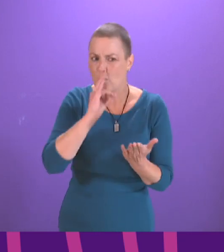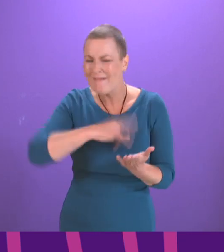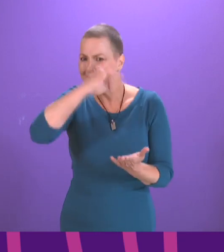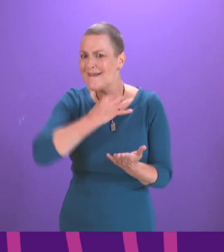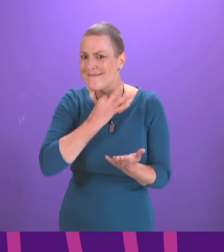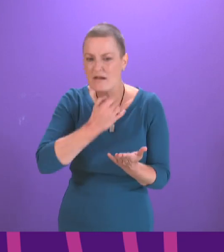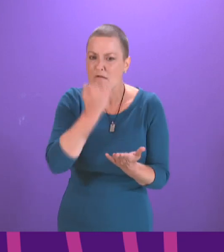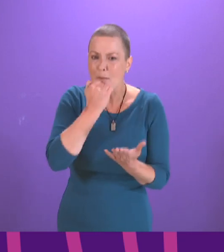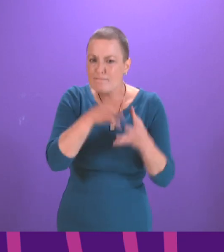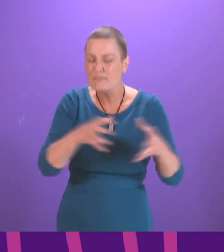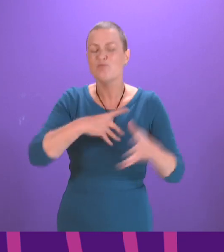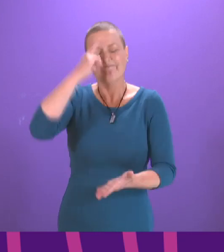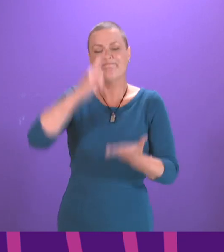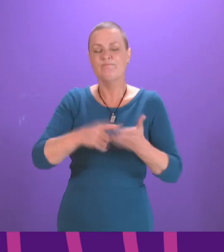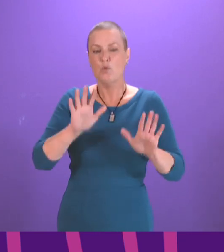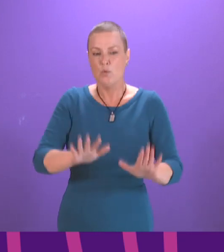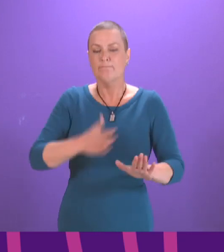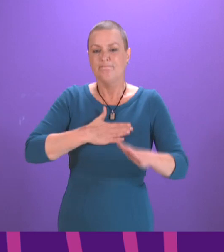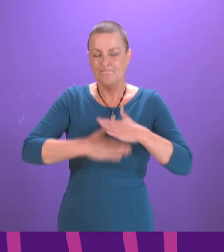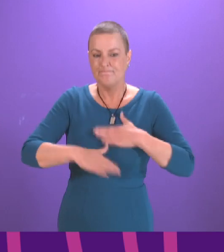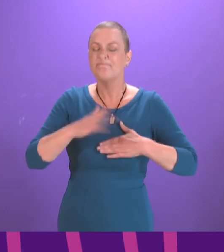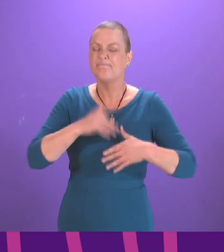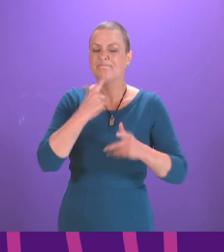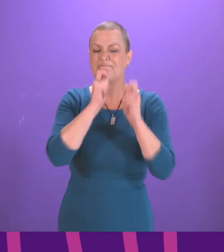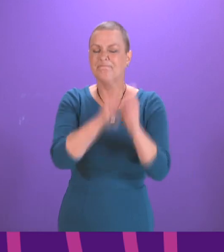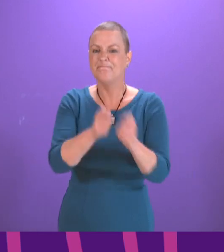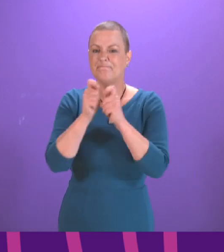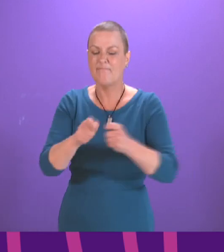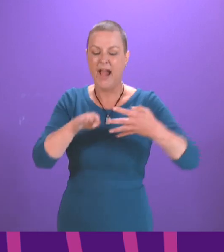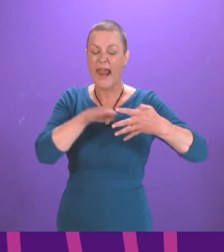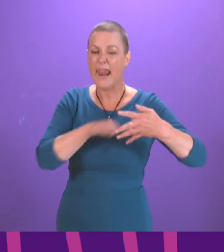we have decided to take a cautious approach by applying level 2 to both areas. We will,